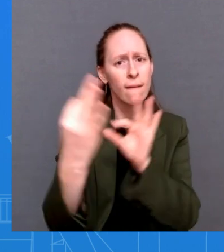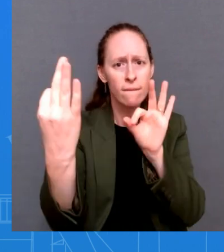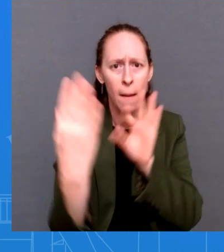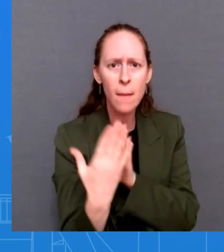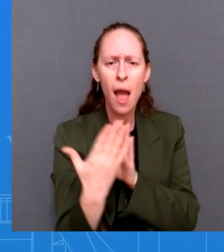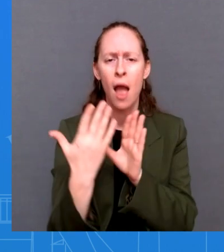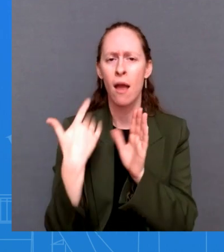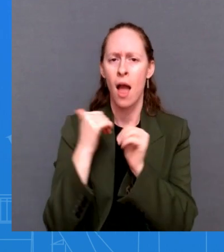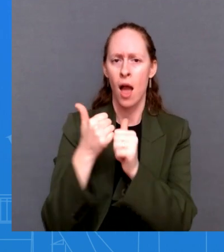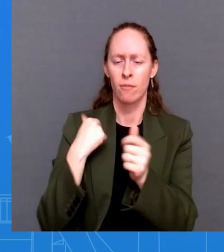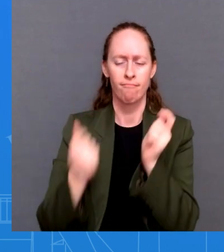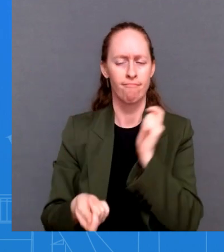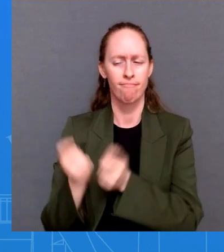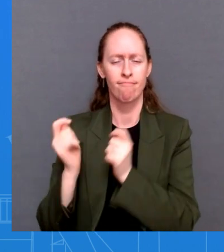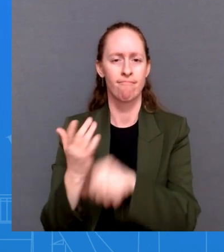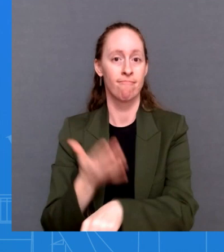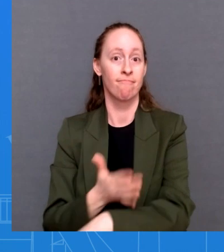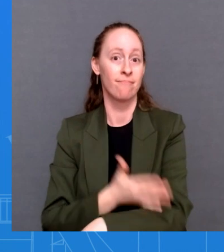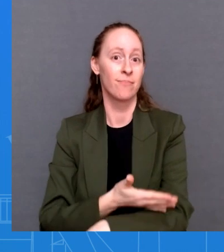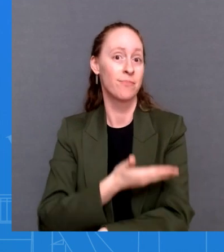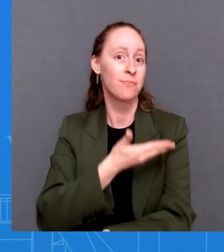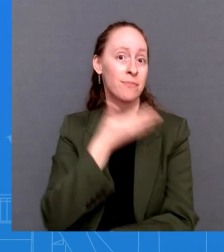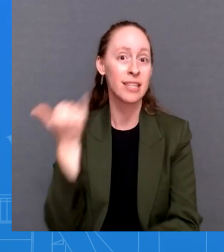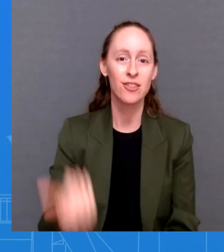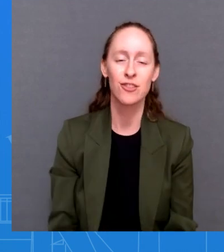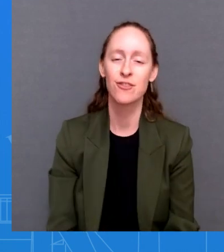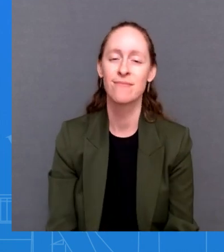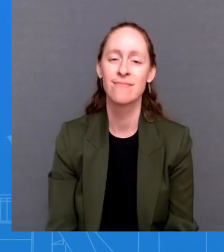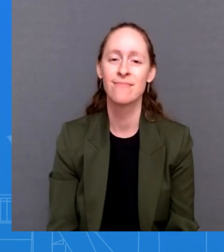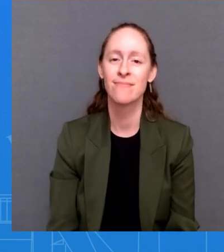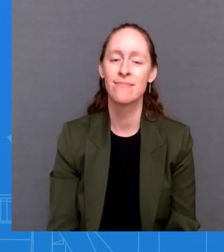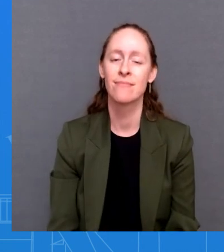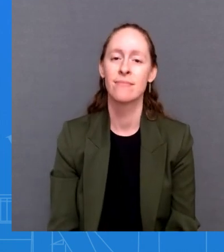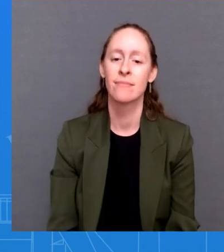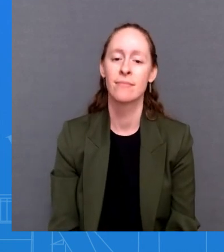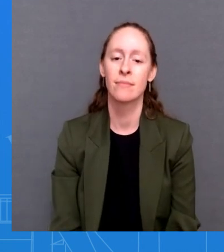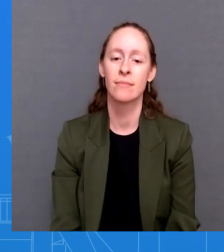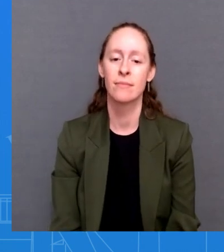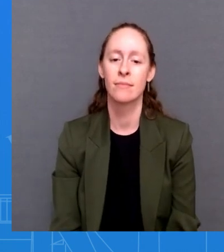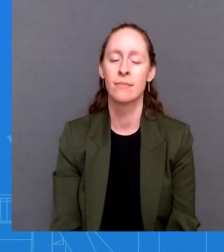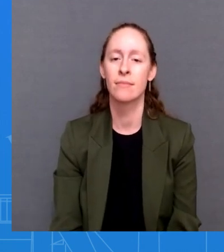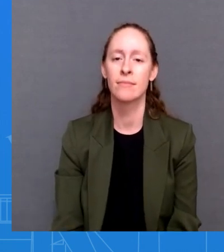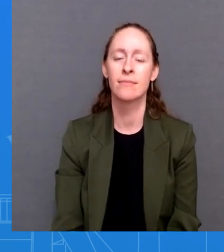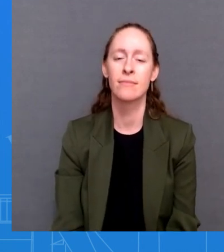Mr. Fenton: Go back to Kevin for the next question. Moderator: All right. Let's go to Julie at Reuters.